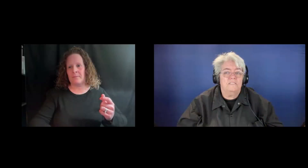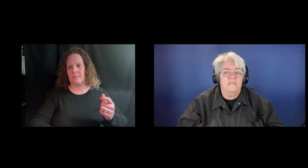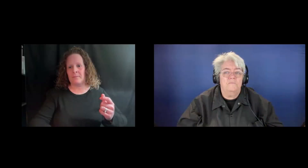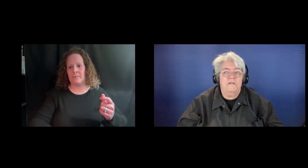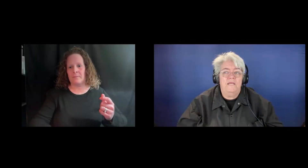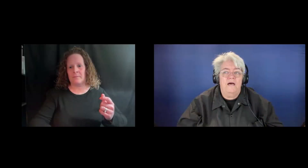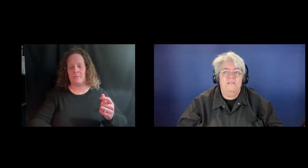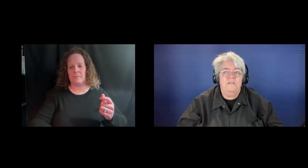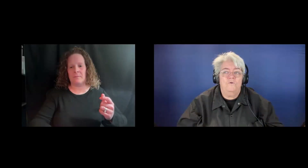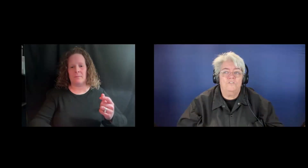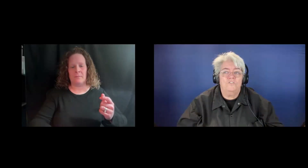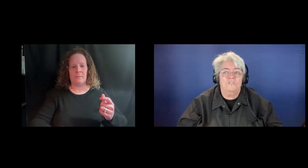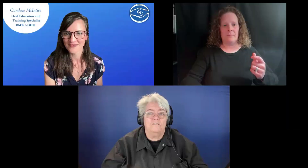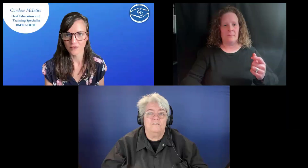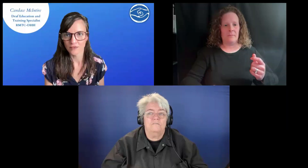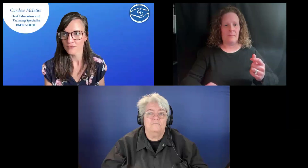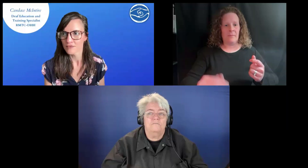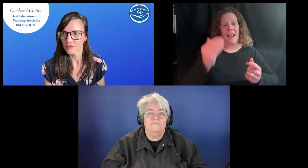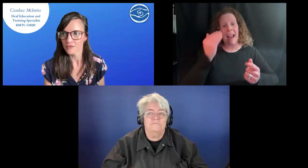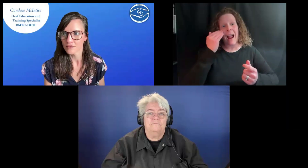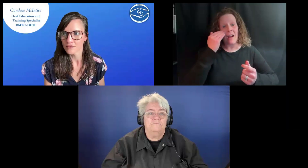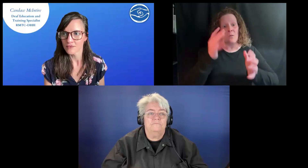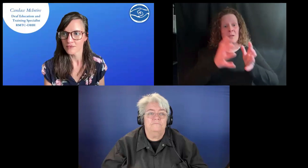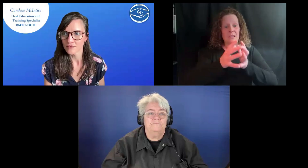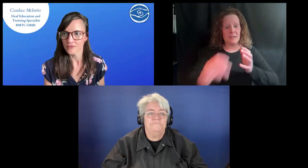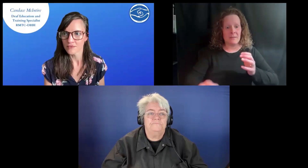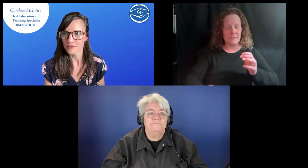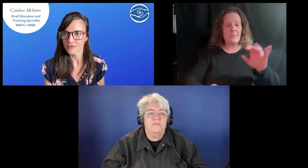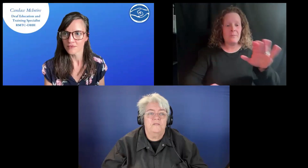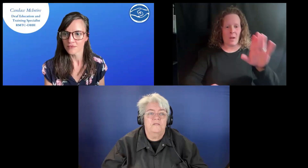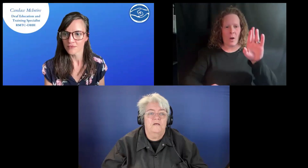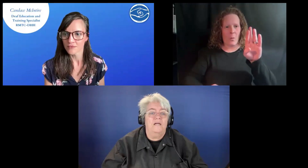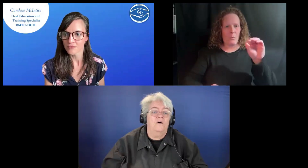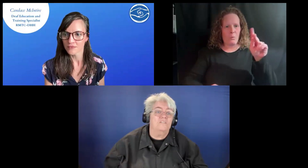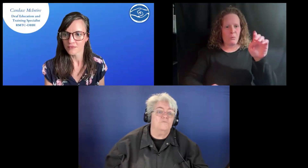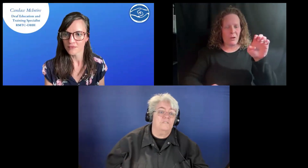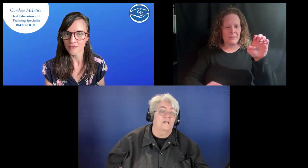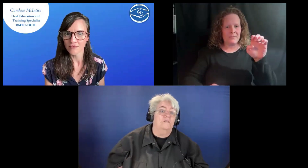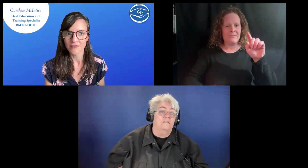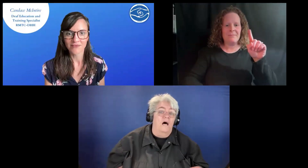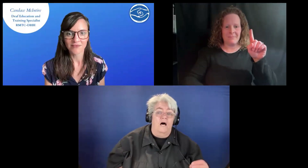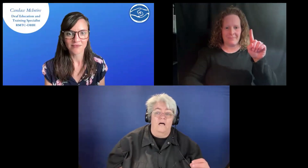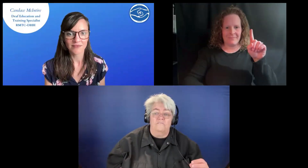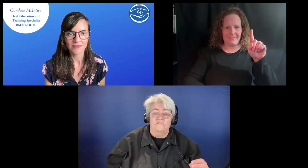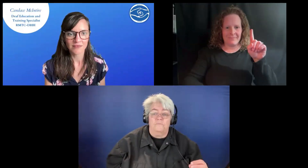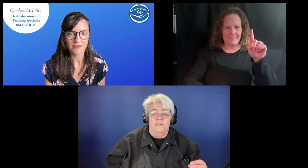Does anybody have any questions? I know this was a lot of